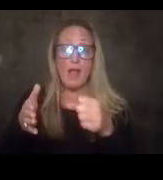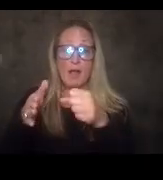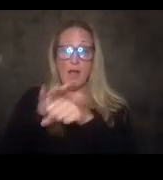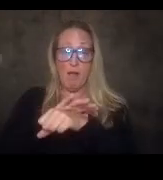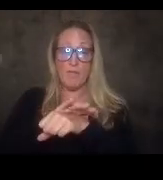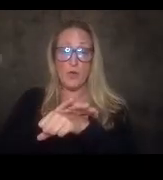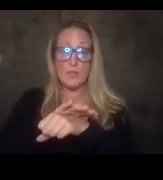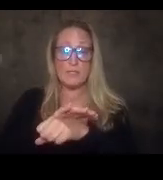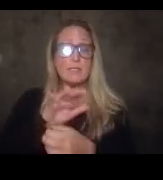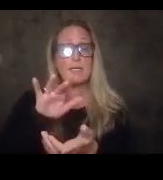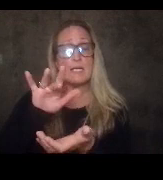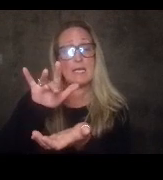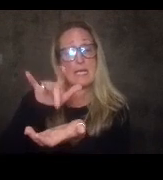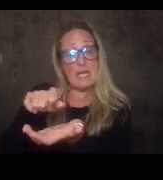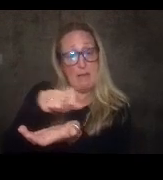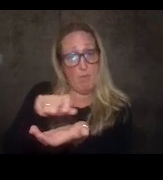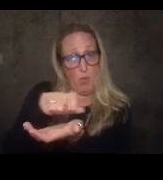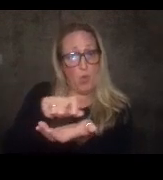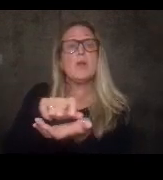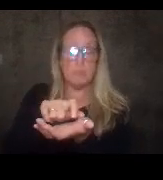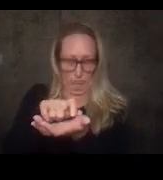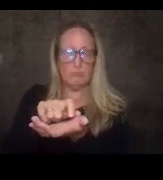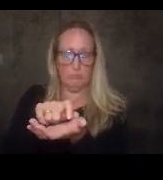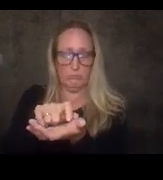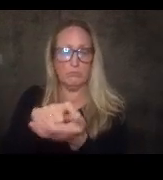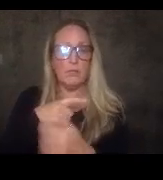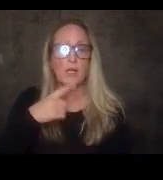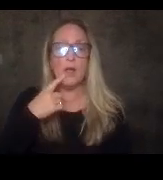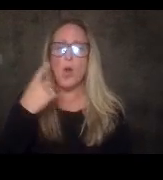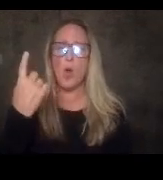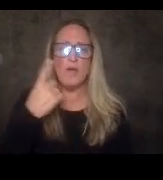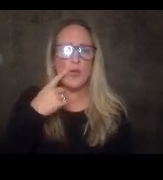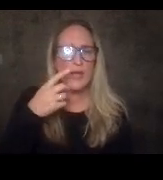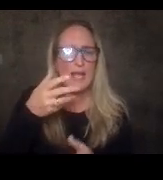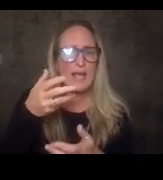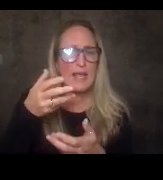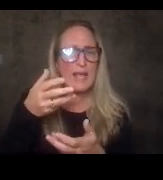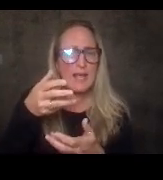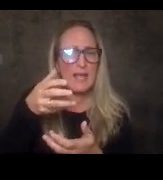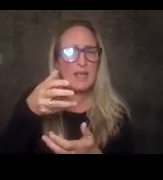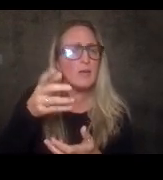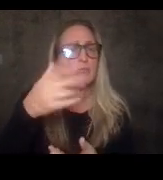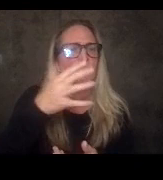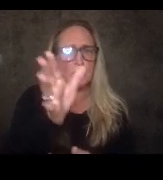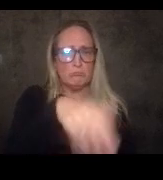now. So under interaction for mouse we only have one setting, which is the option to turn on mousekeys, which